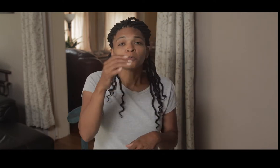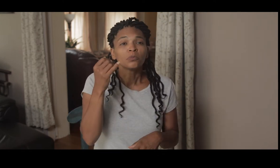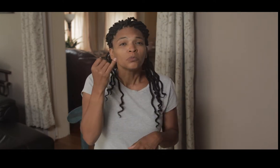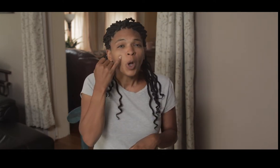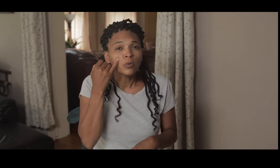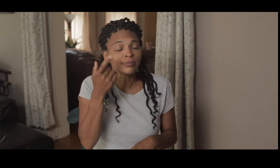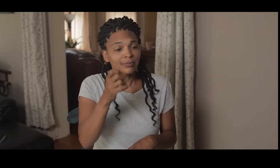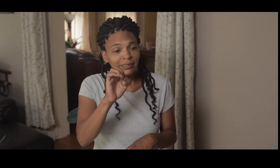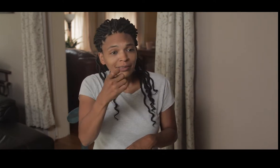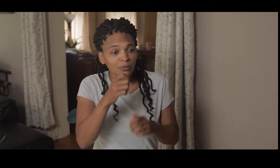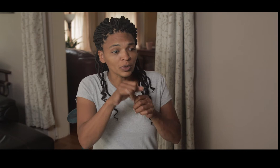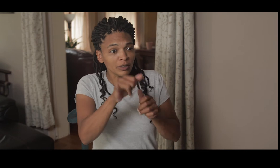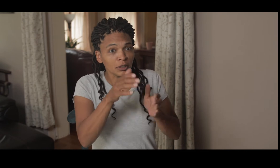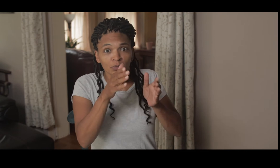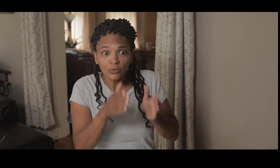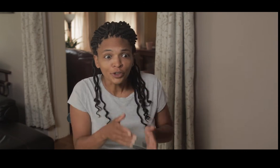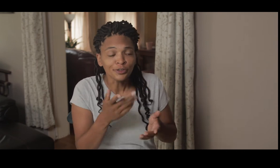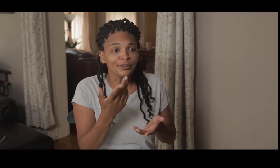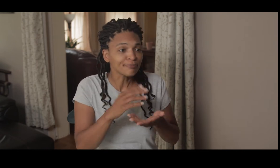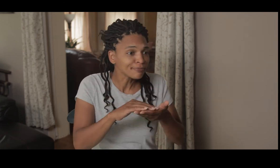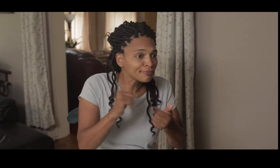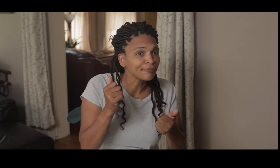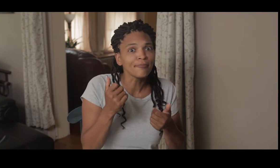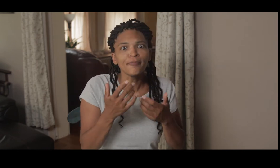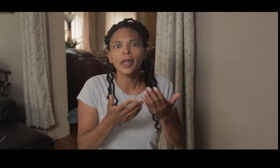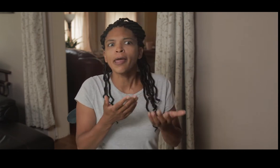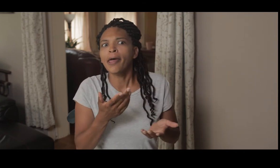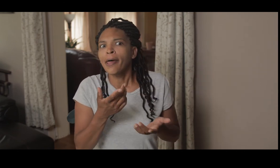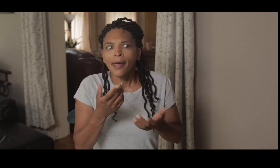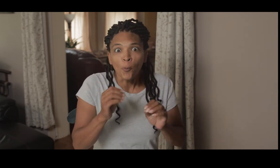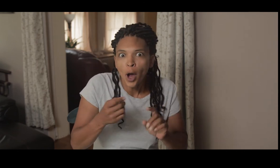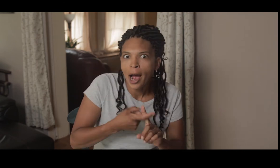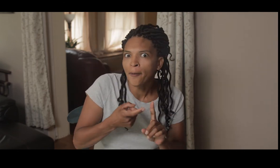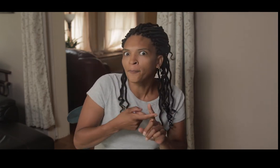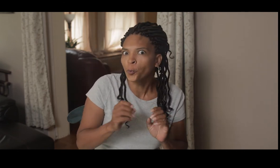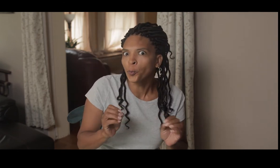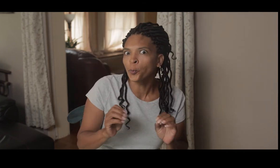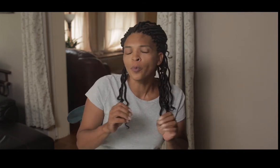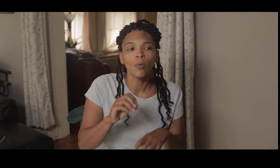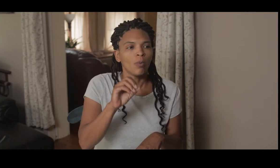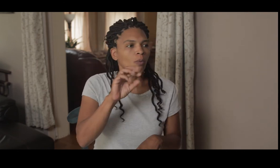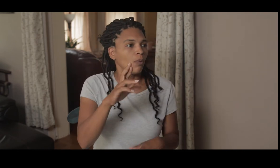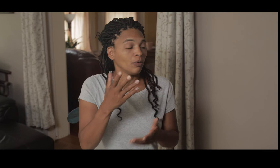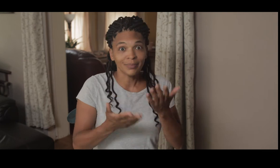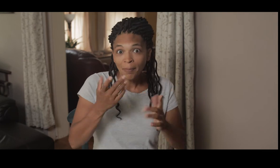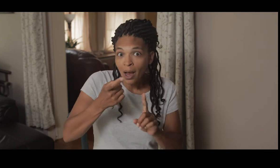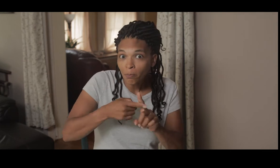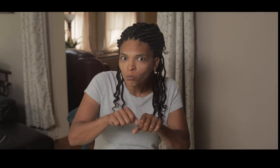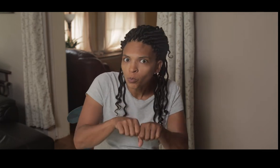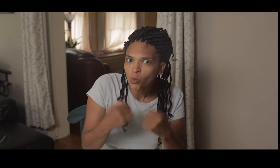like unprotected sex, or sex where the condom breaks